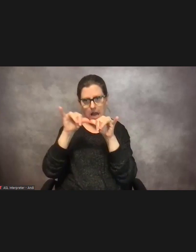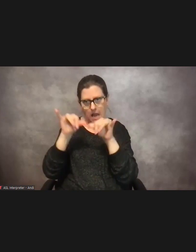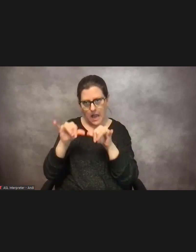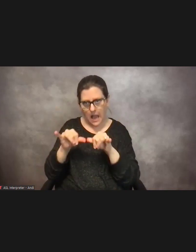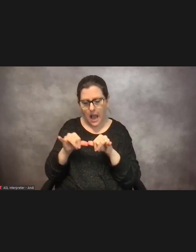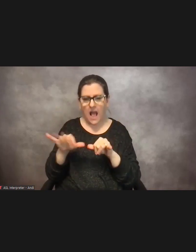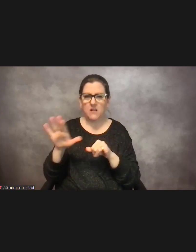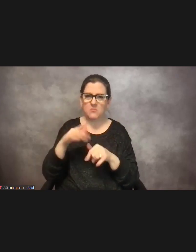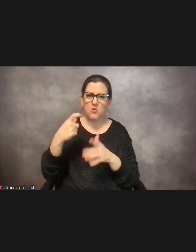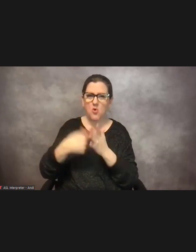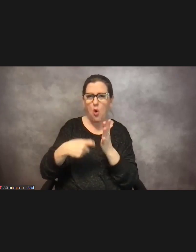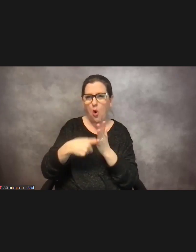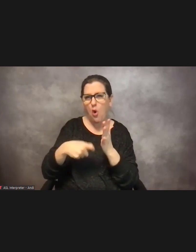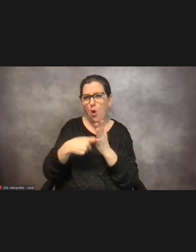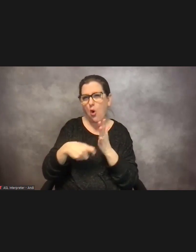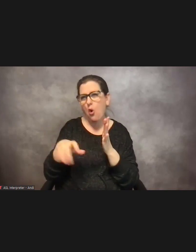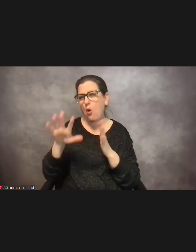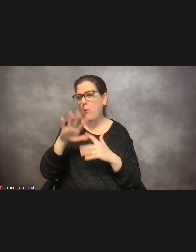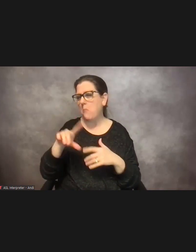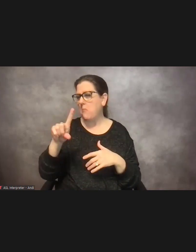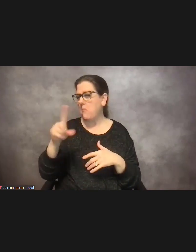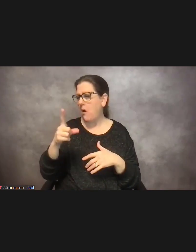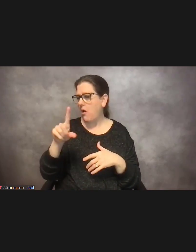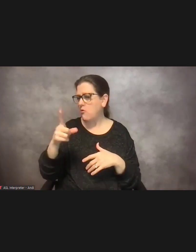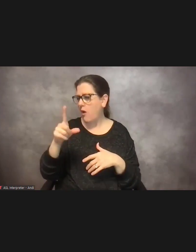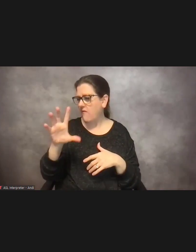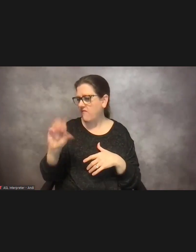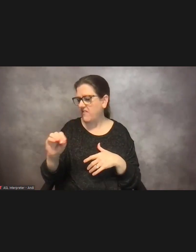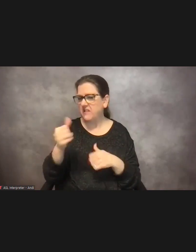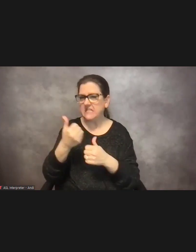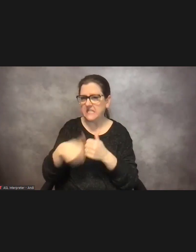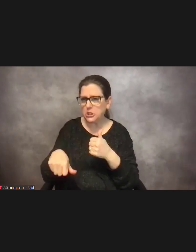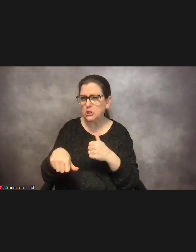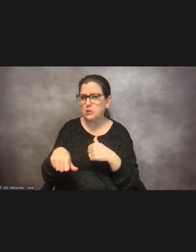of about $1 to $1.50 each.